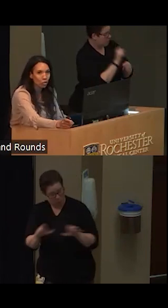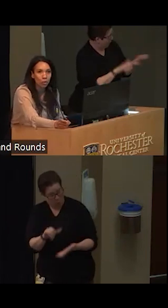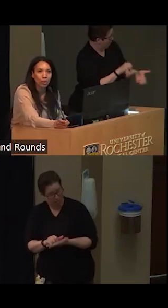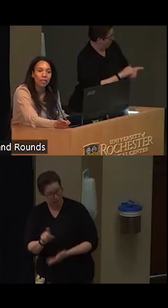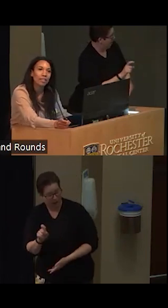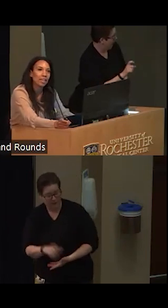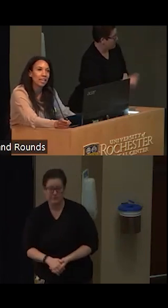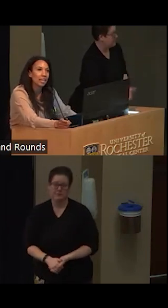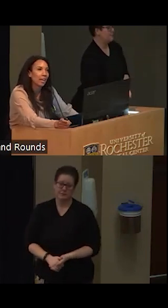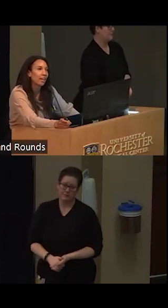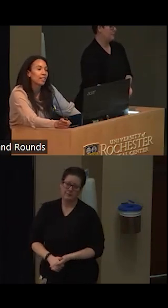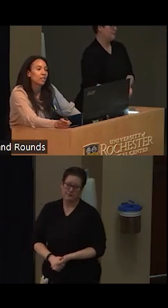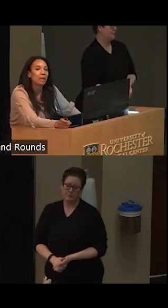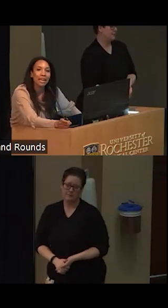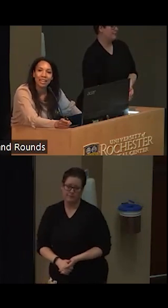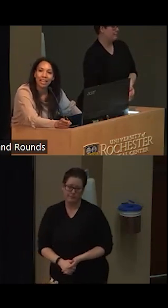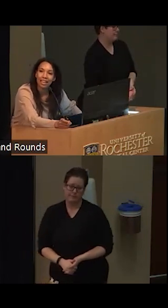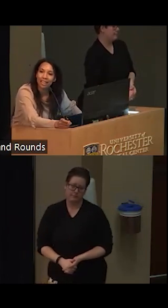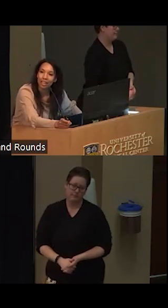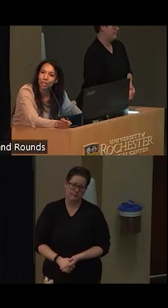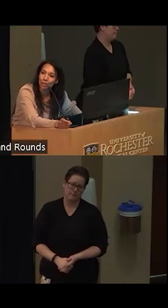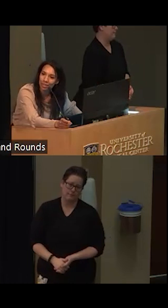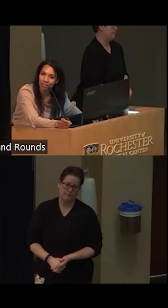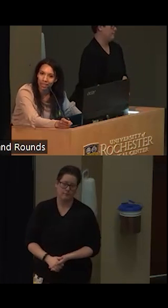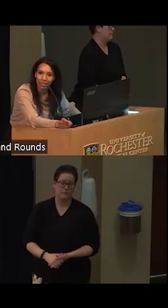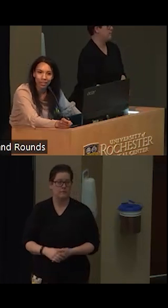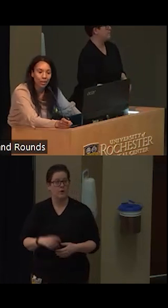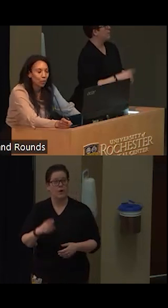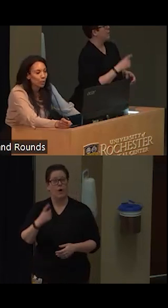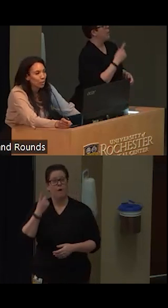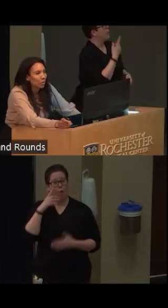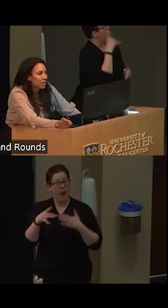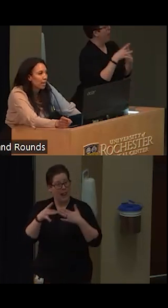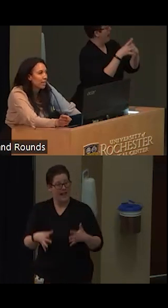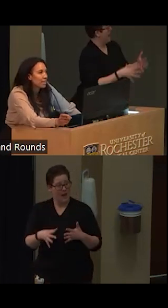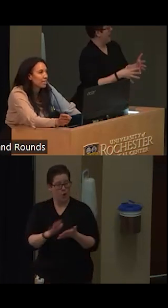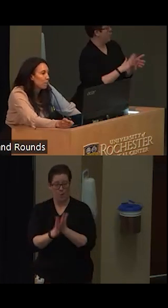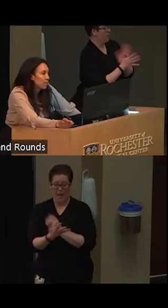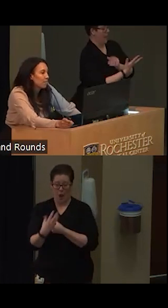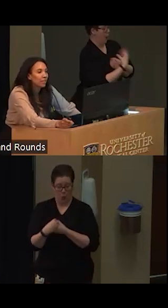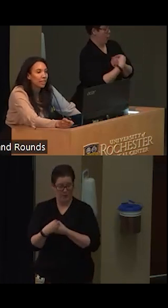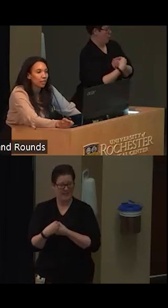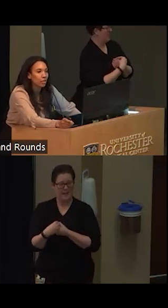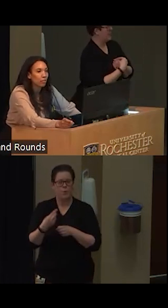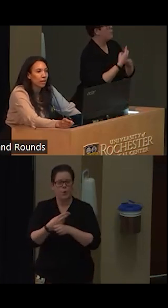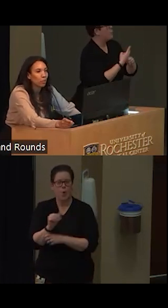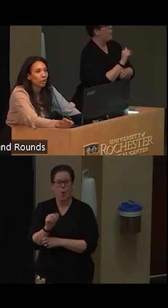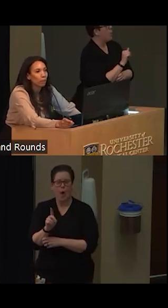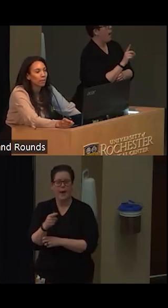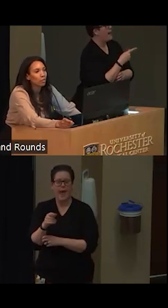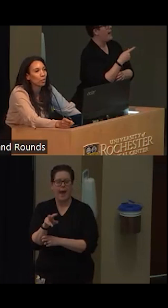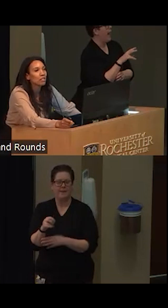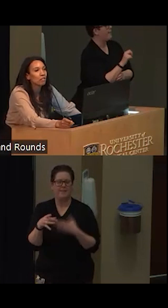so be to be in an inclusive leader we looked at the Adaptive leadership framework so this